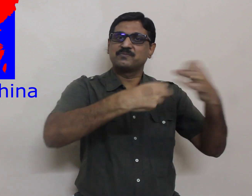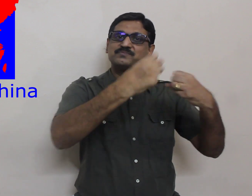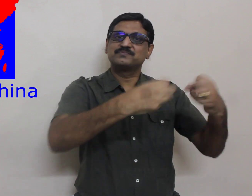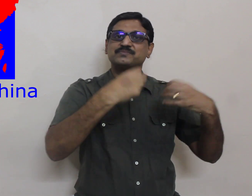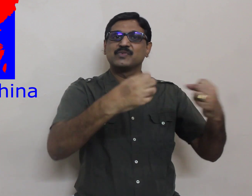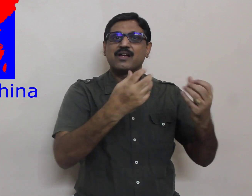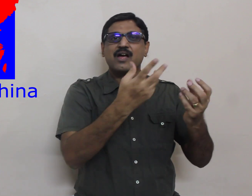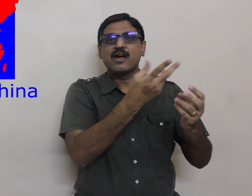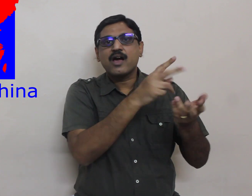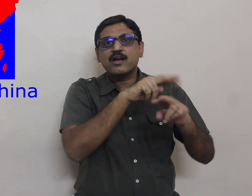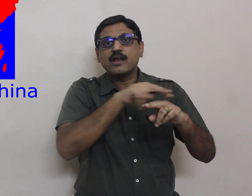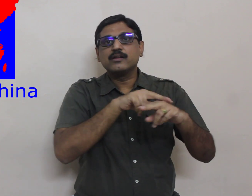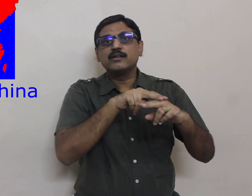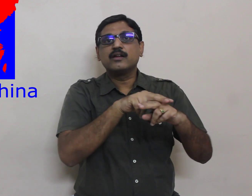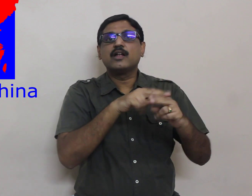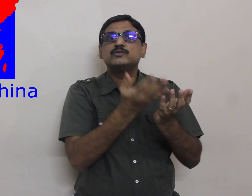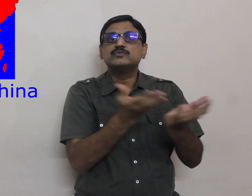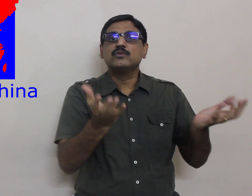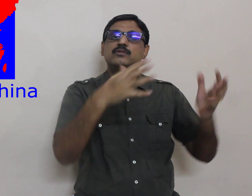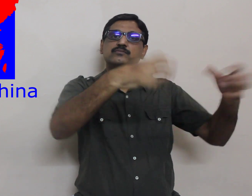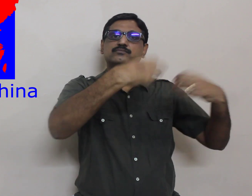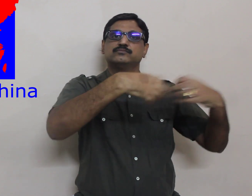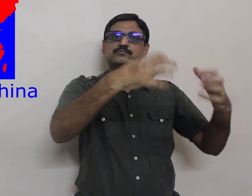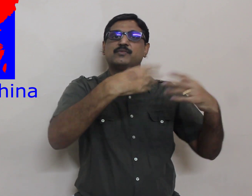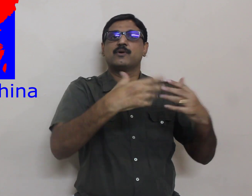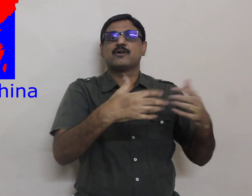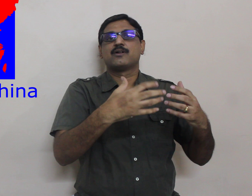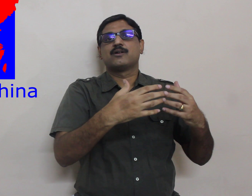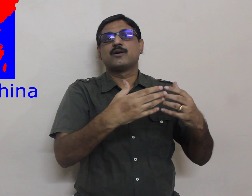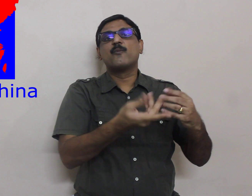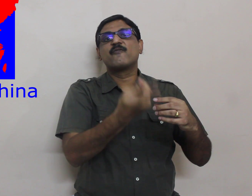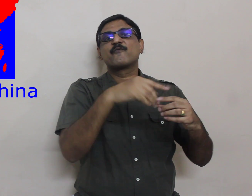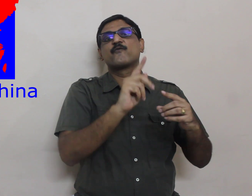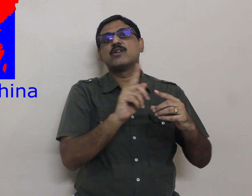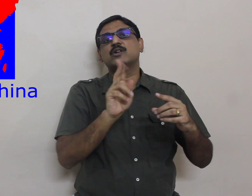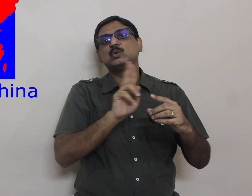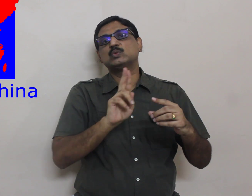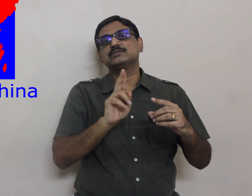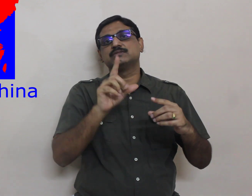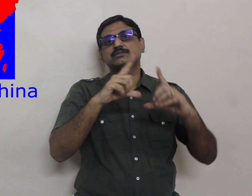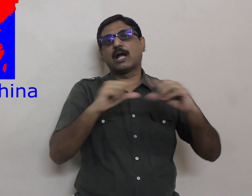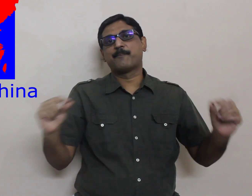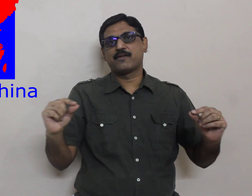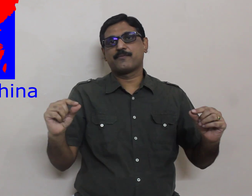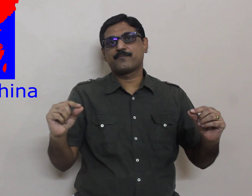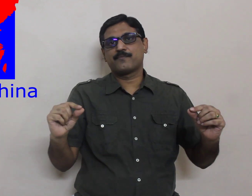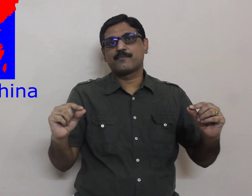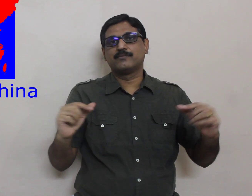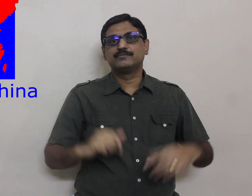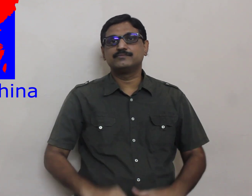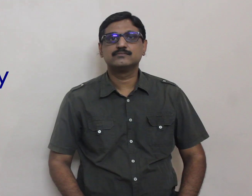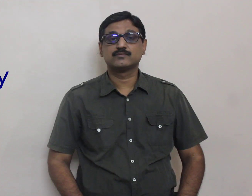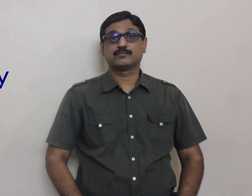looted all natural resources.